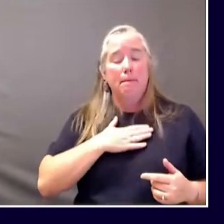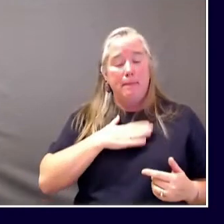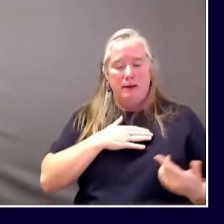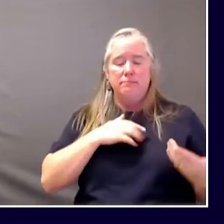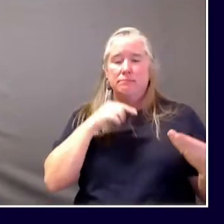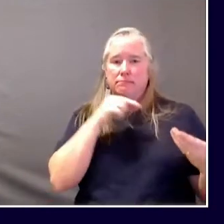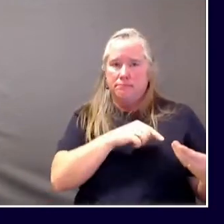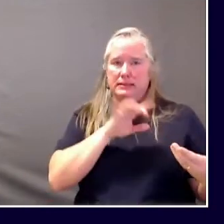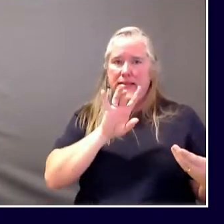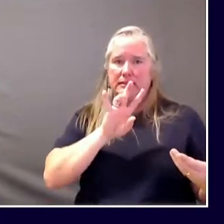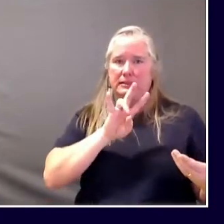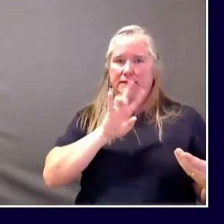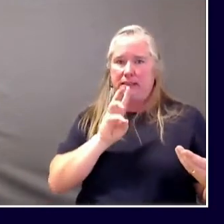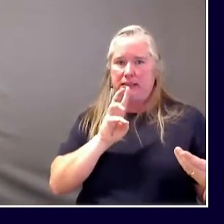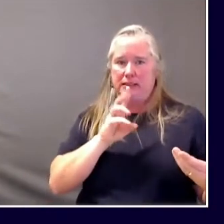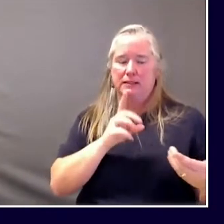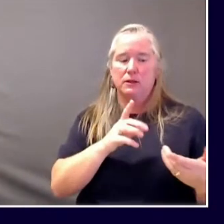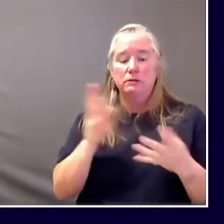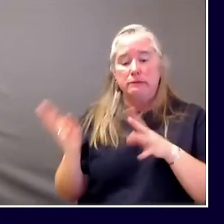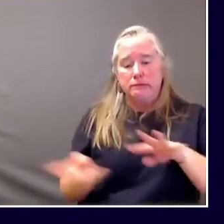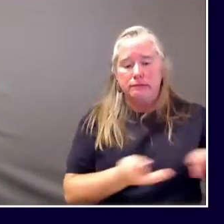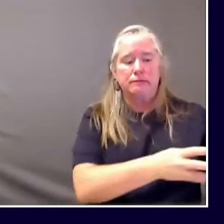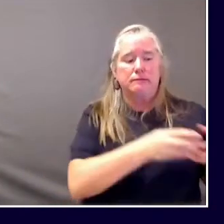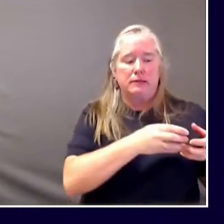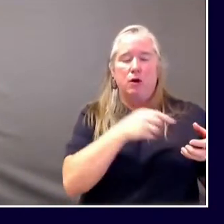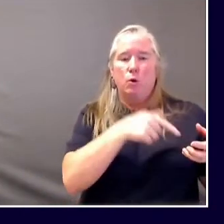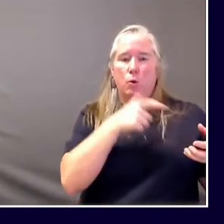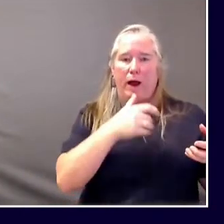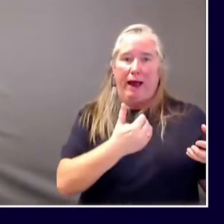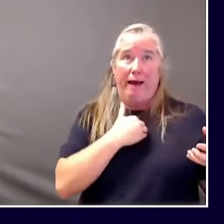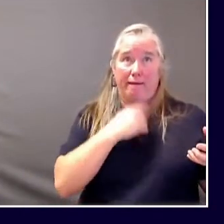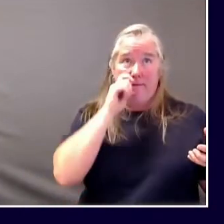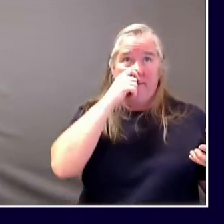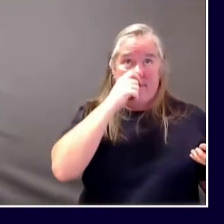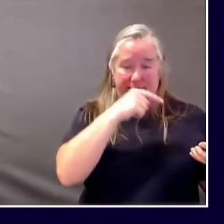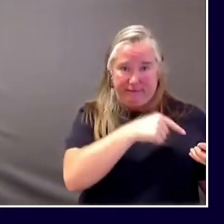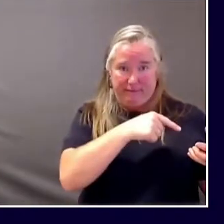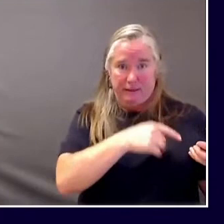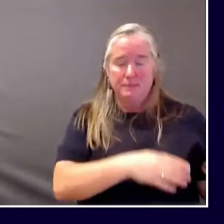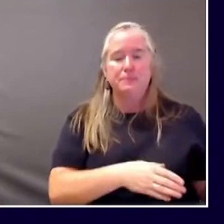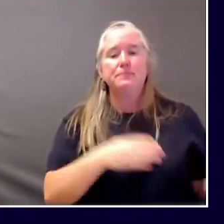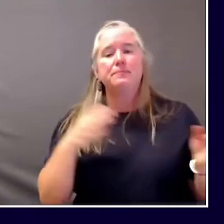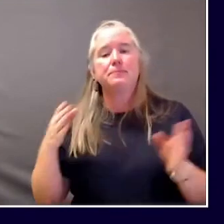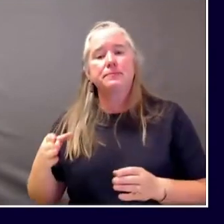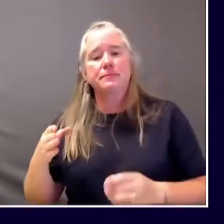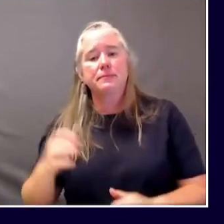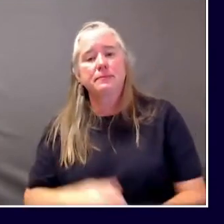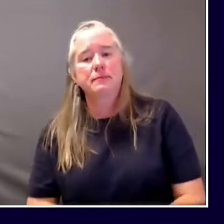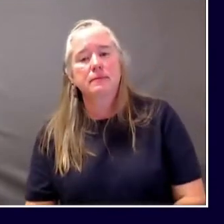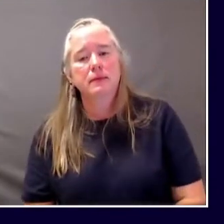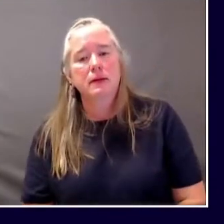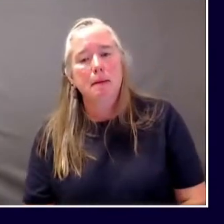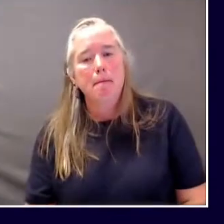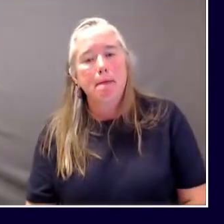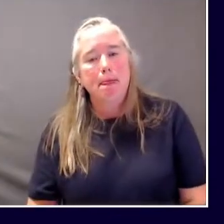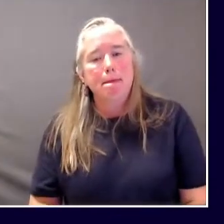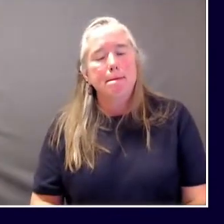things back over to you thank you Dr Sean I think one other